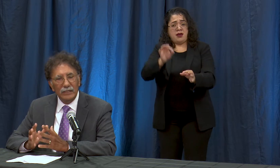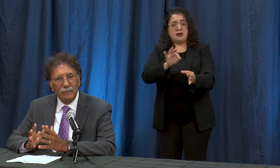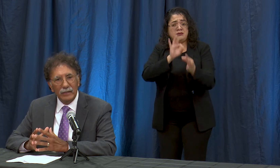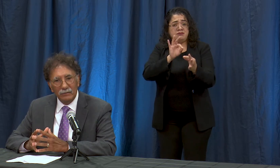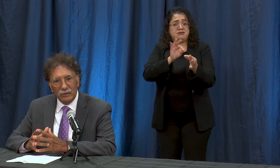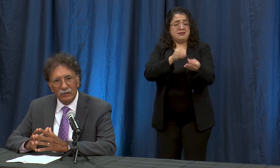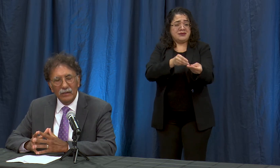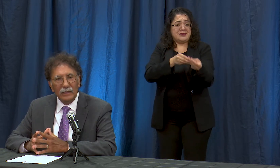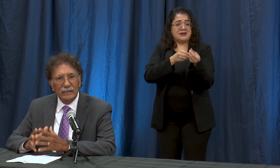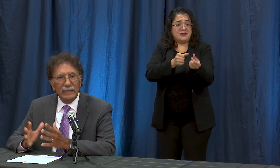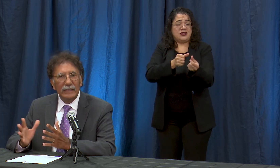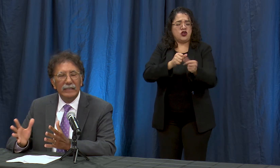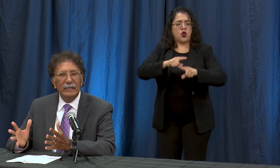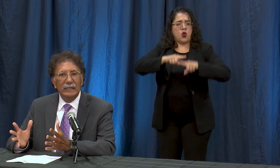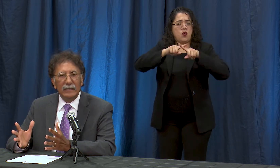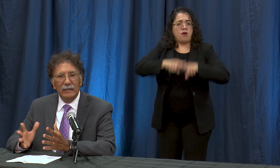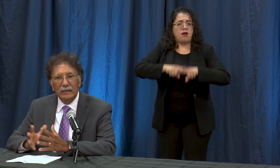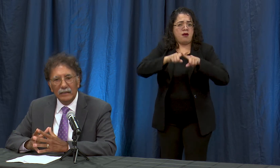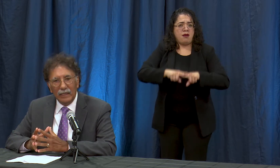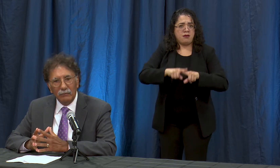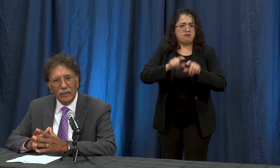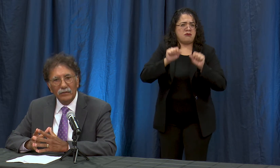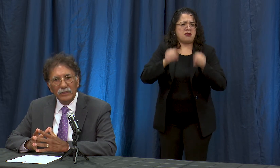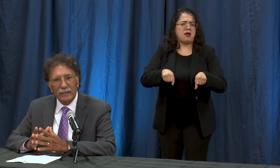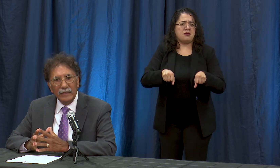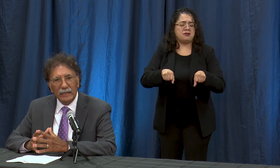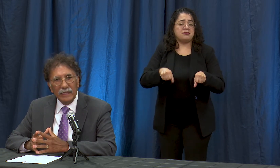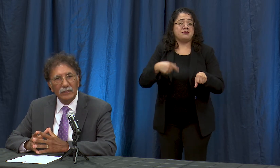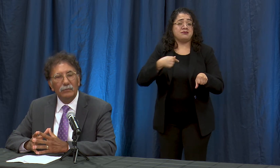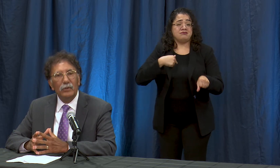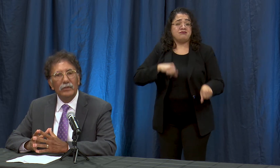dependable because at the end of the day I'm proud to say that as the port of